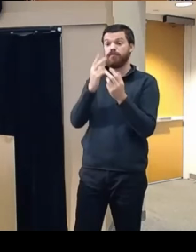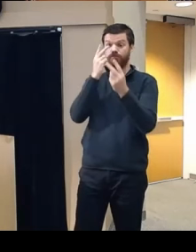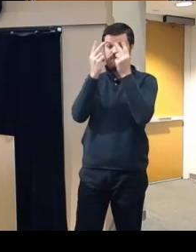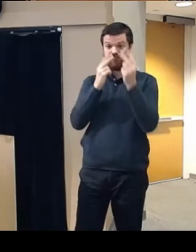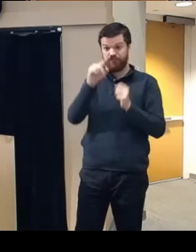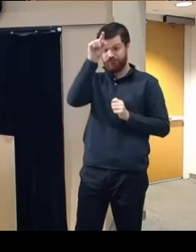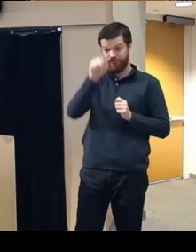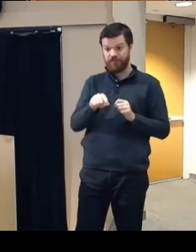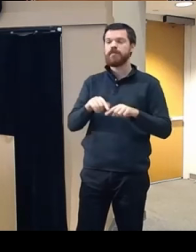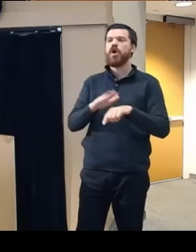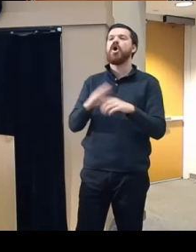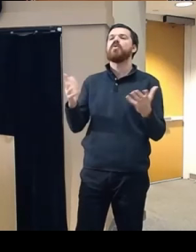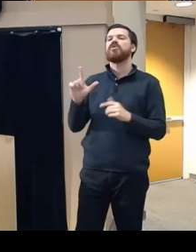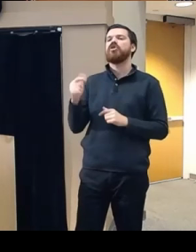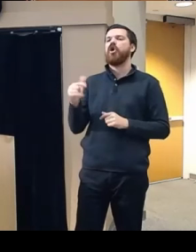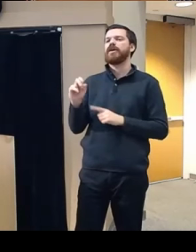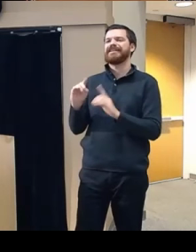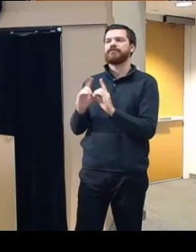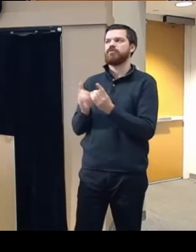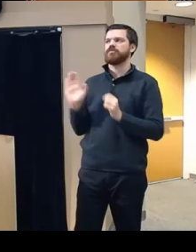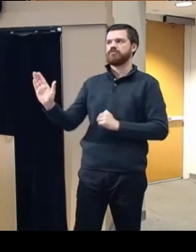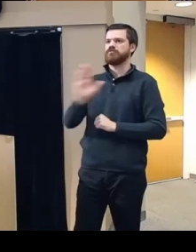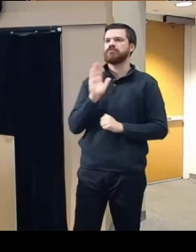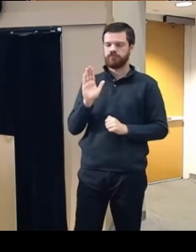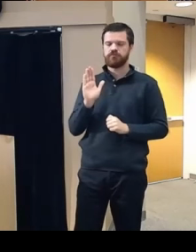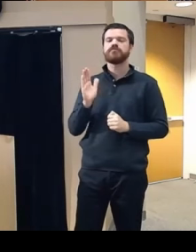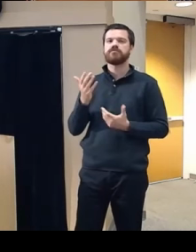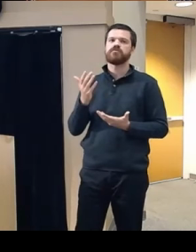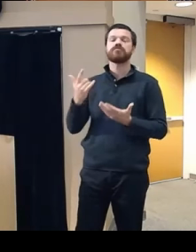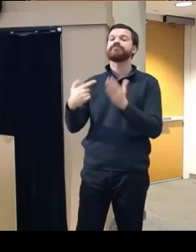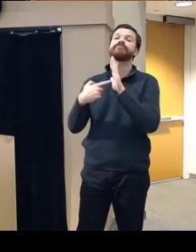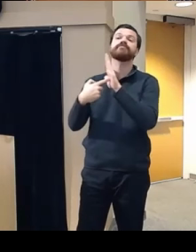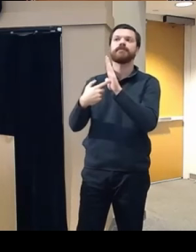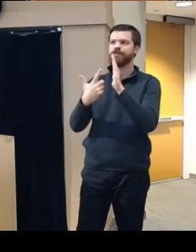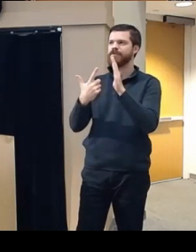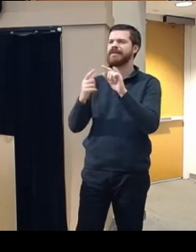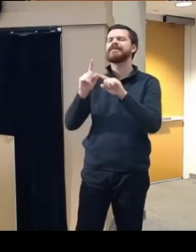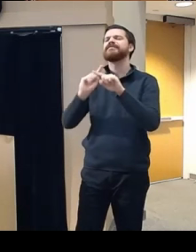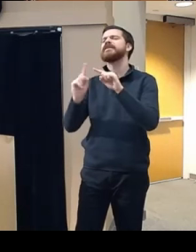depending on what login Department you're in um so for example there were different options